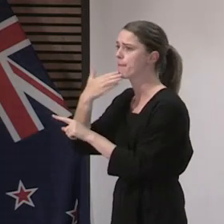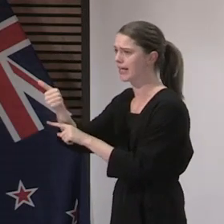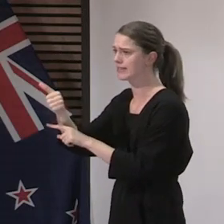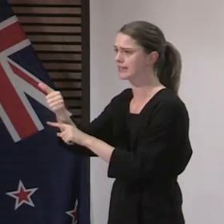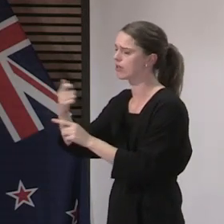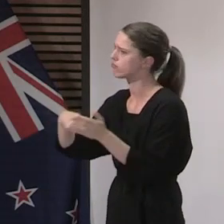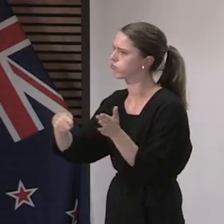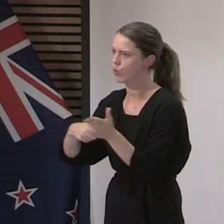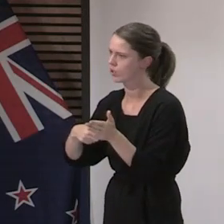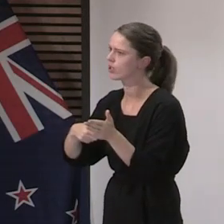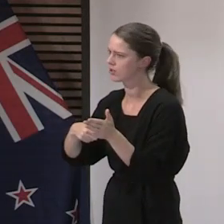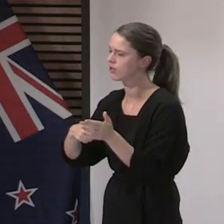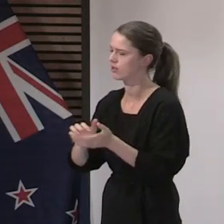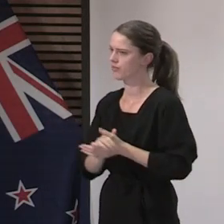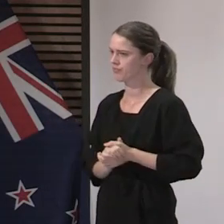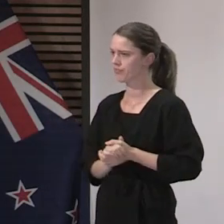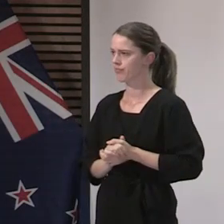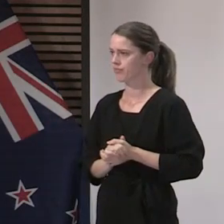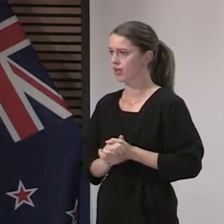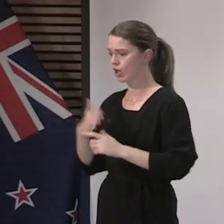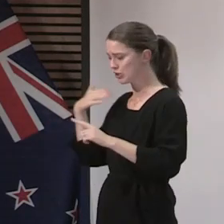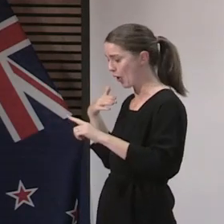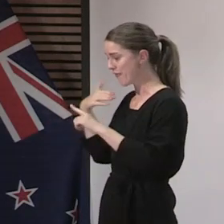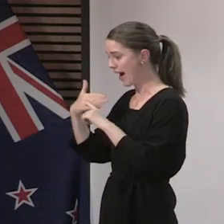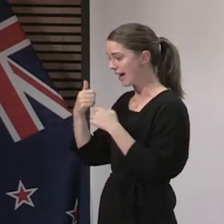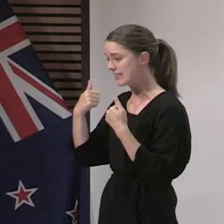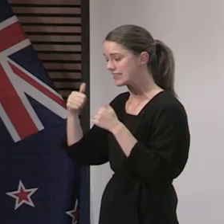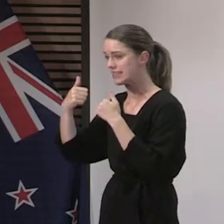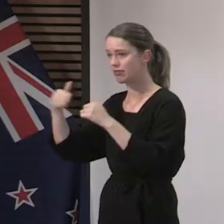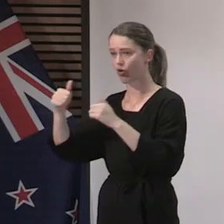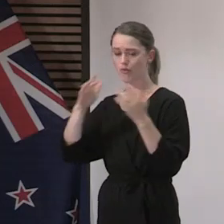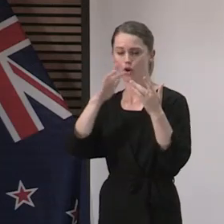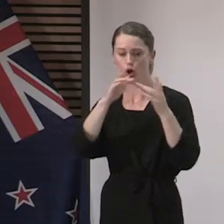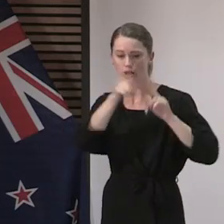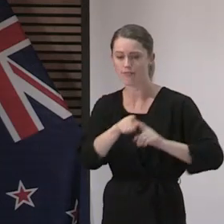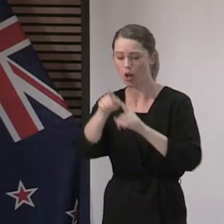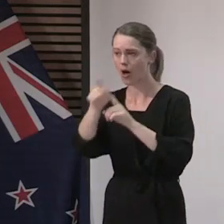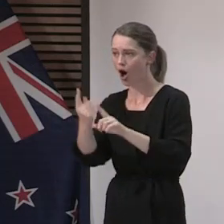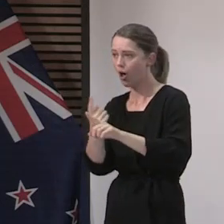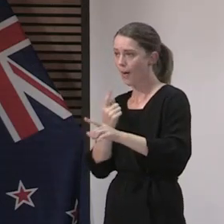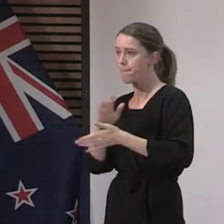health line about getting a test and quickly. I cannot